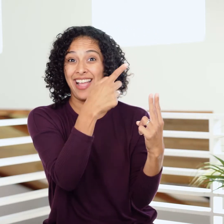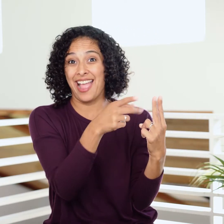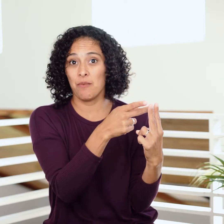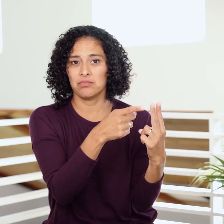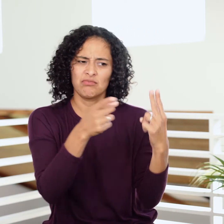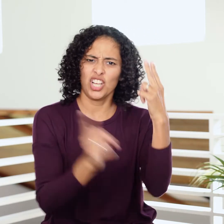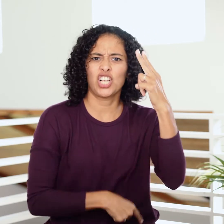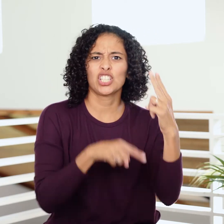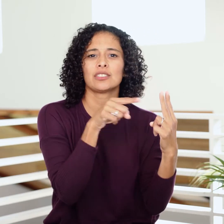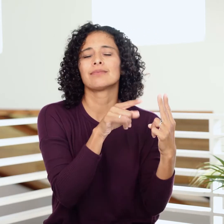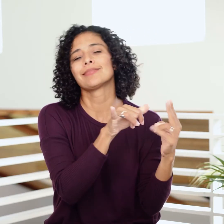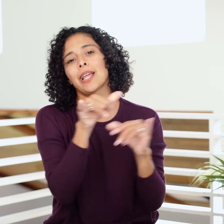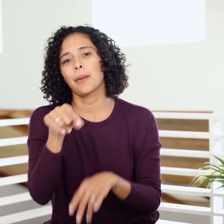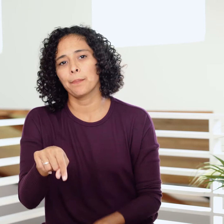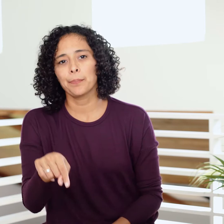who was cursed for his actions.